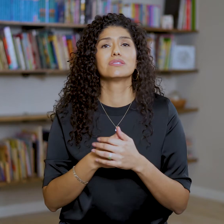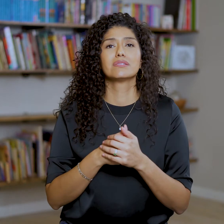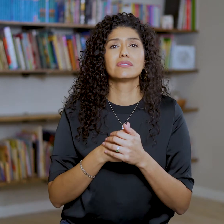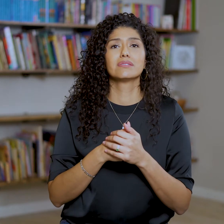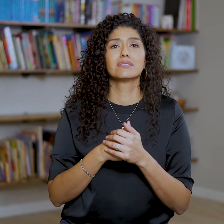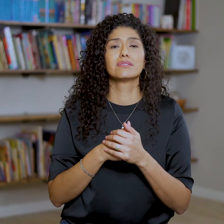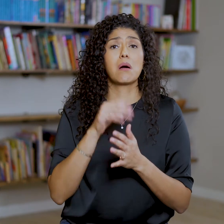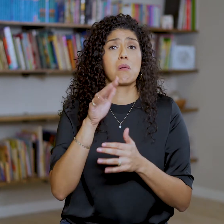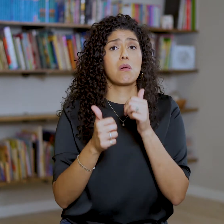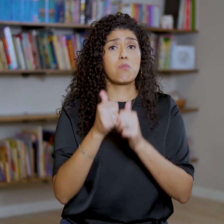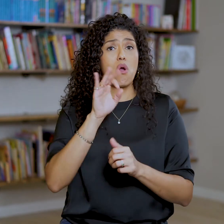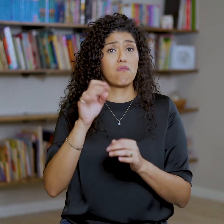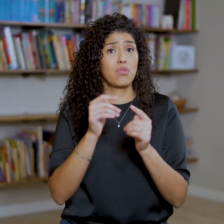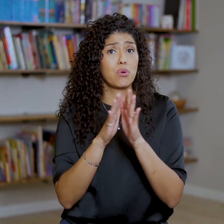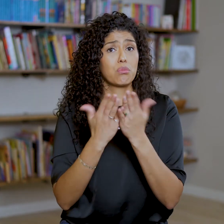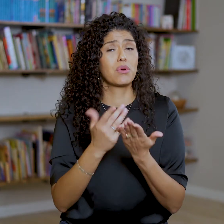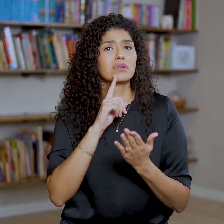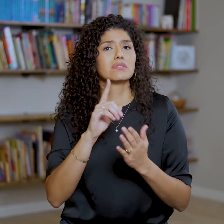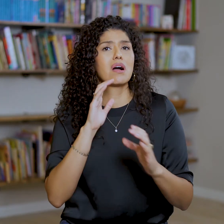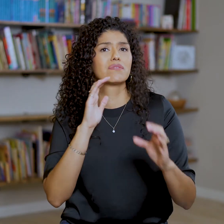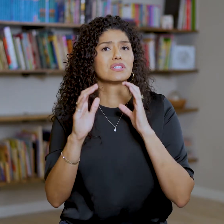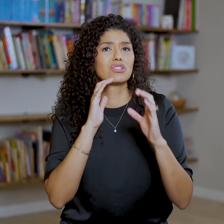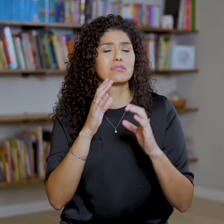Much of the book is a conversation